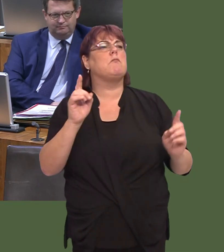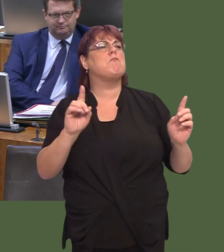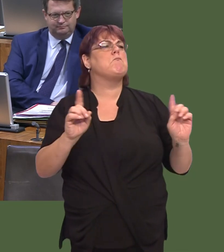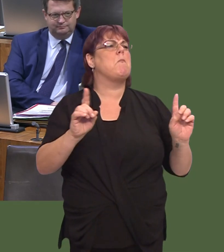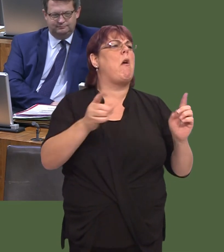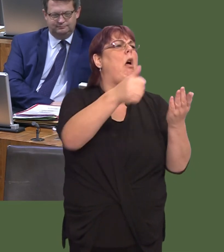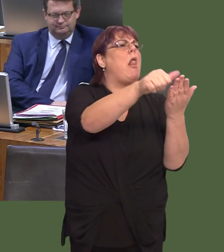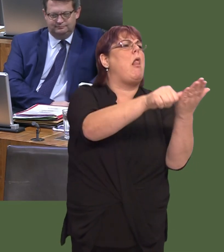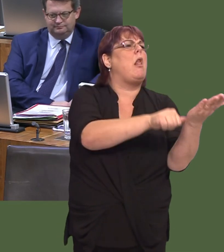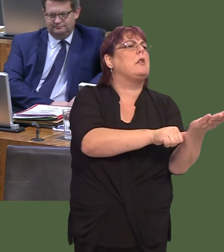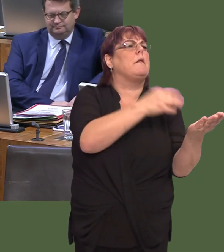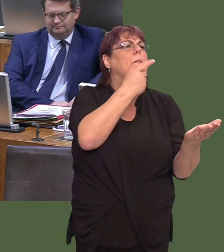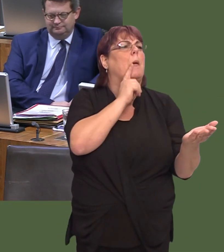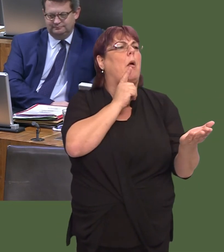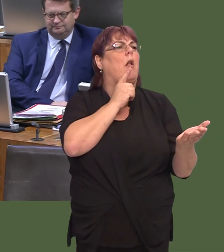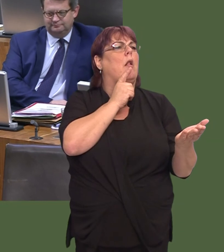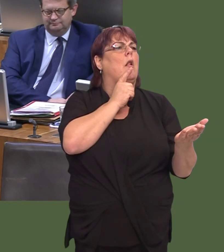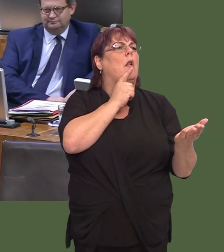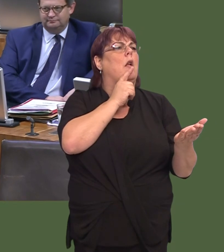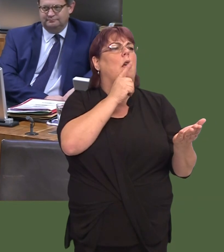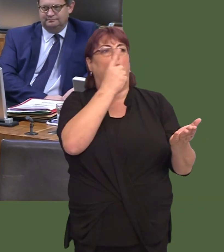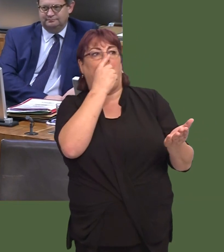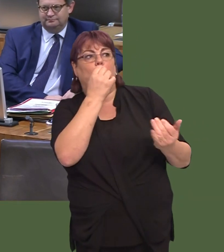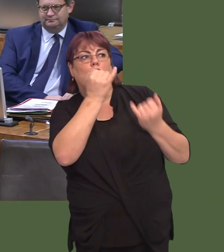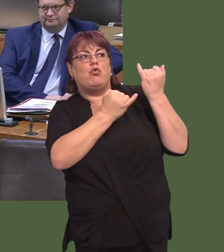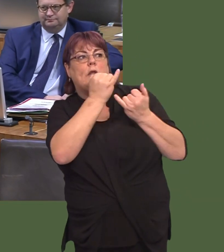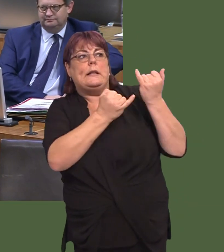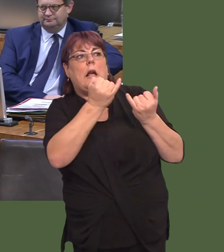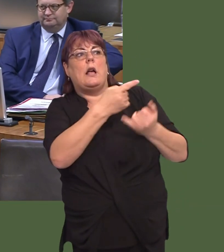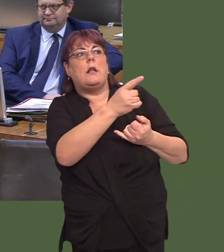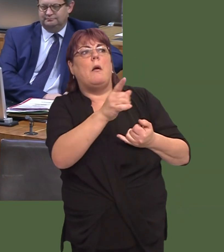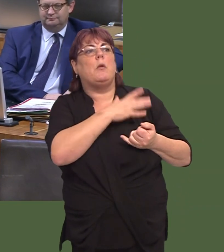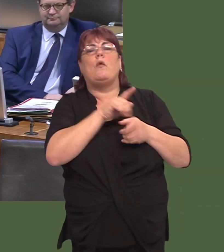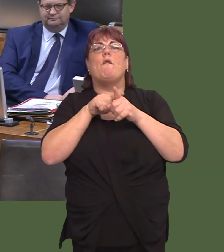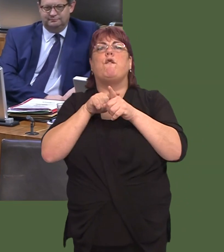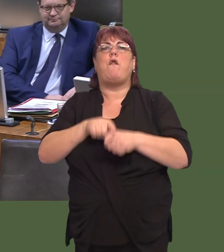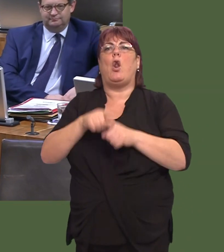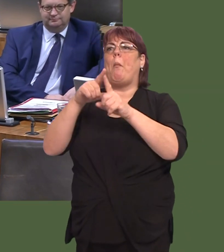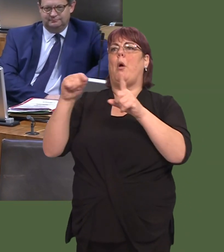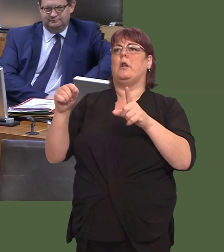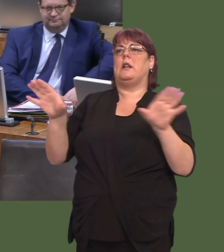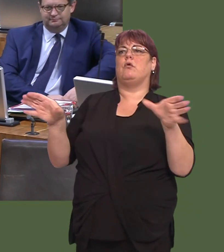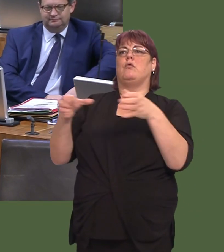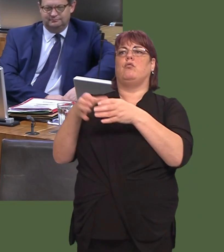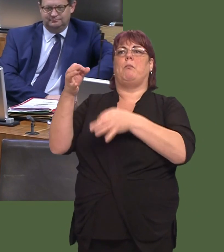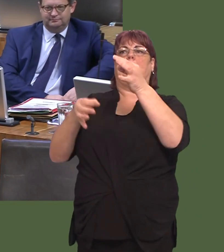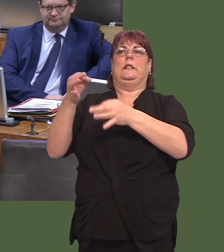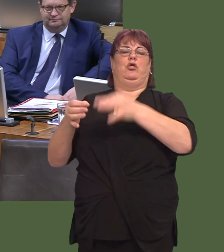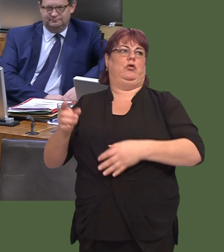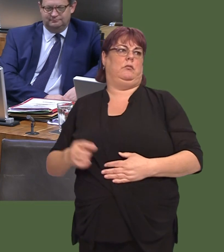people who are there to be criticized because they do not follow the party line. I suspect this gentleman would have a lot to teach Stalin.